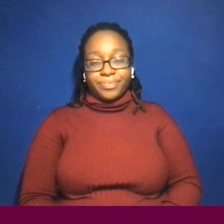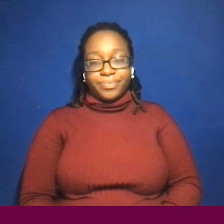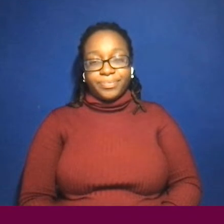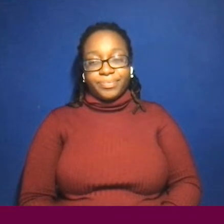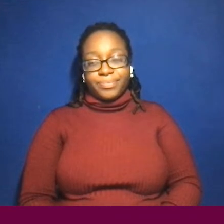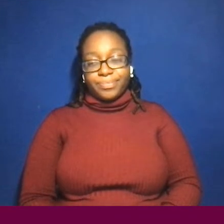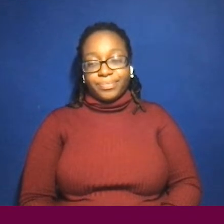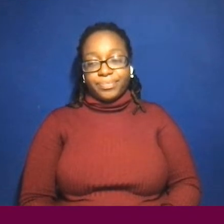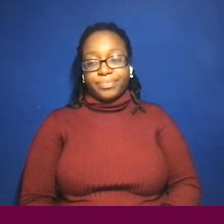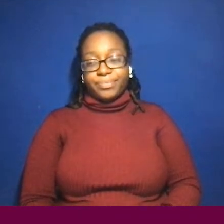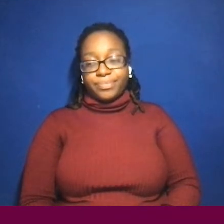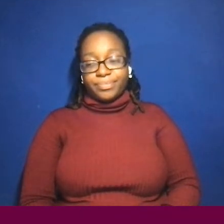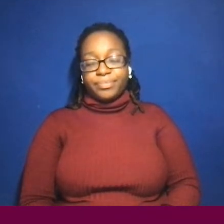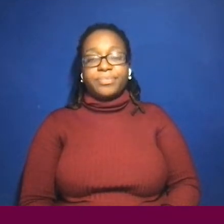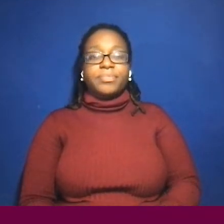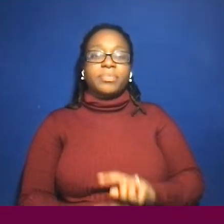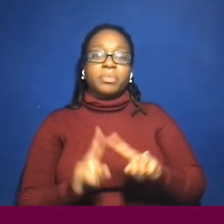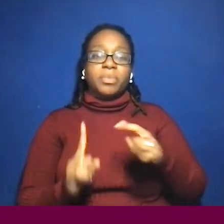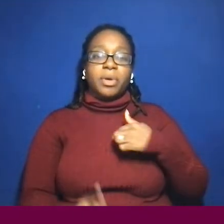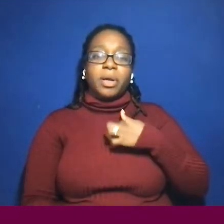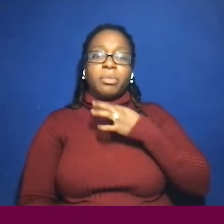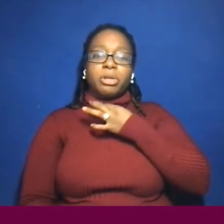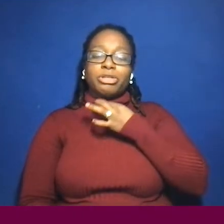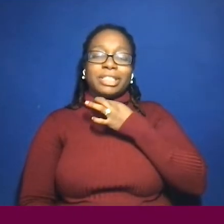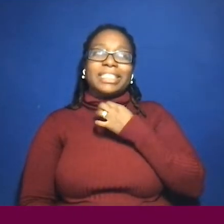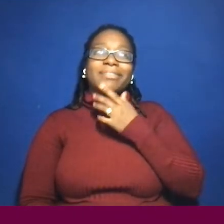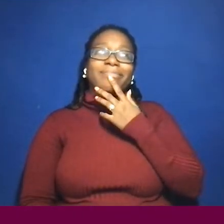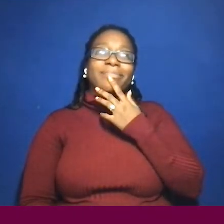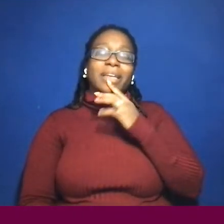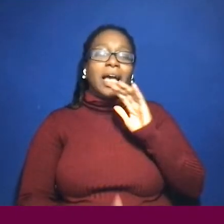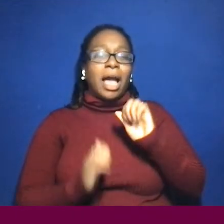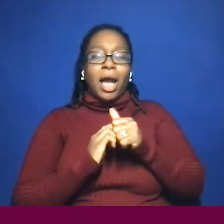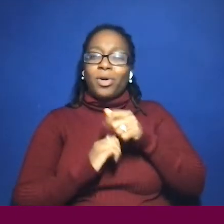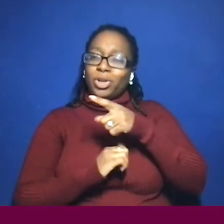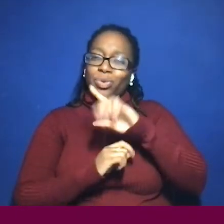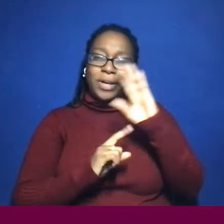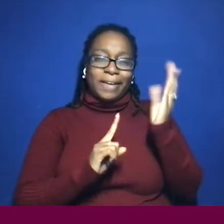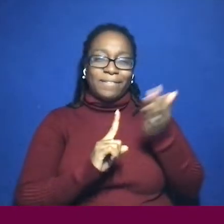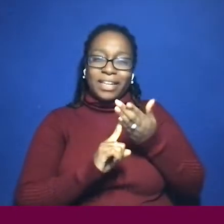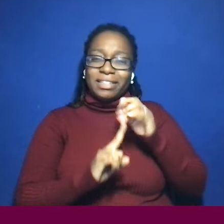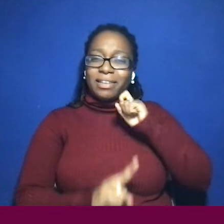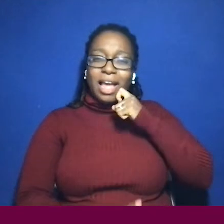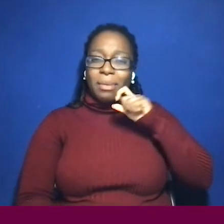how did you convince Apple TV+ to do this? Sheri Fink: